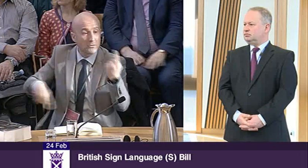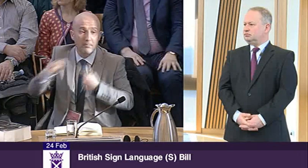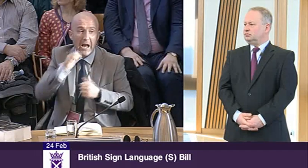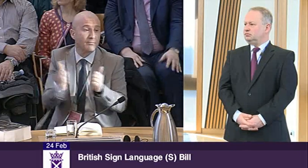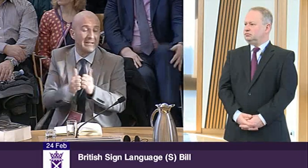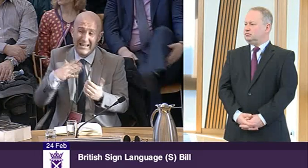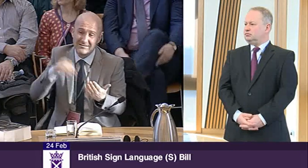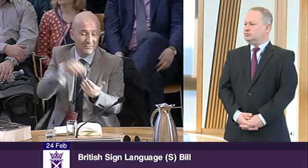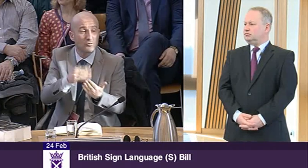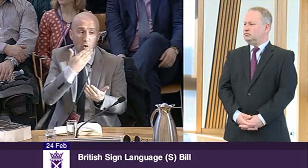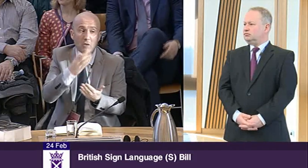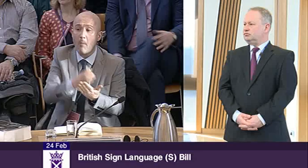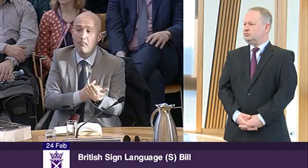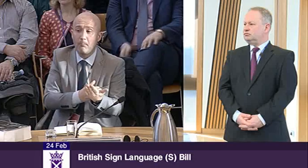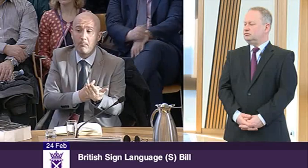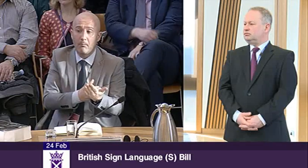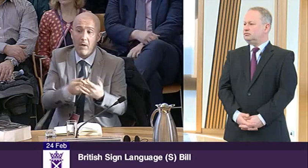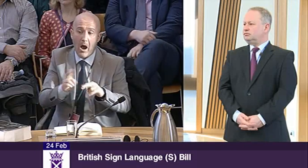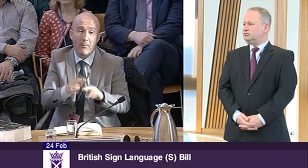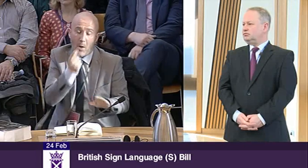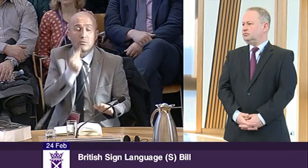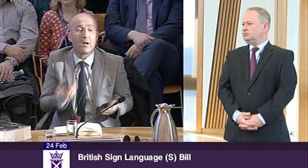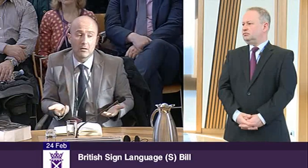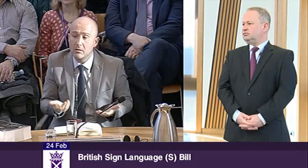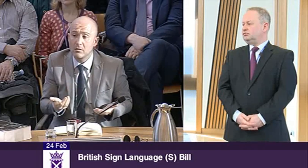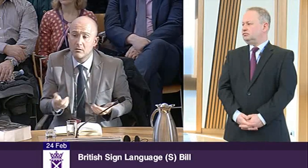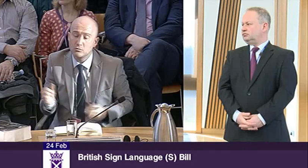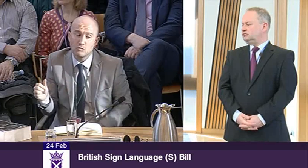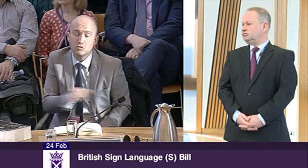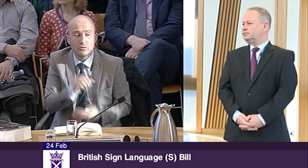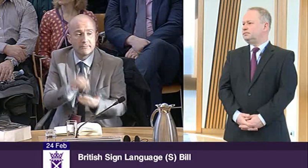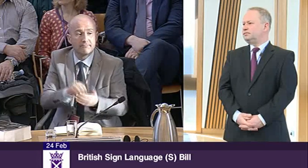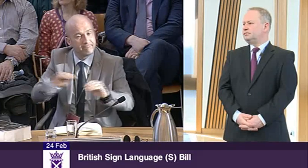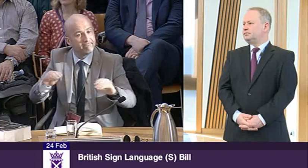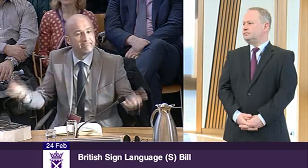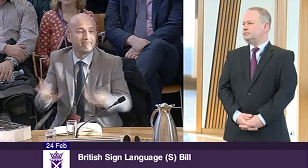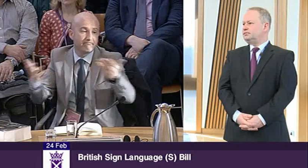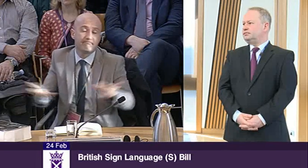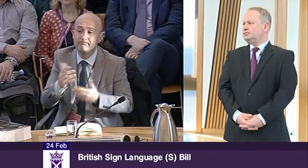for hearing people, and it would mean a lot more interaction and involvement in wider